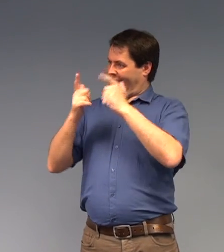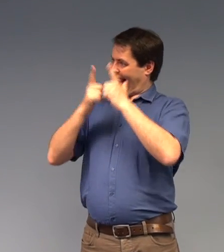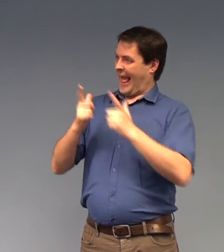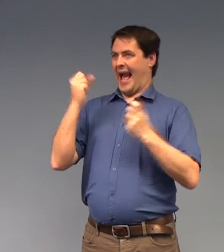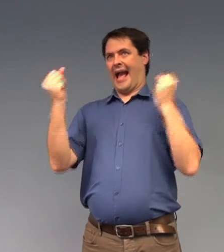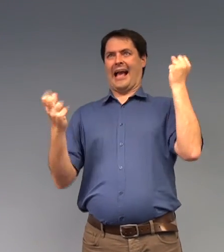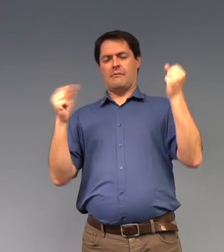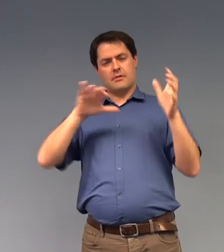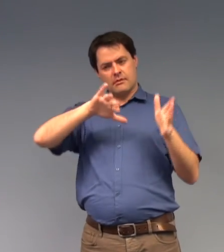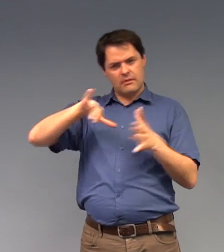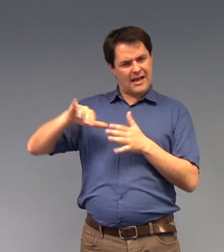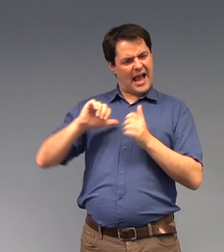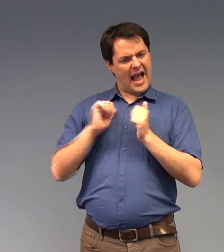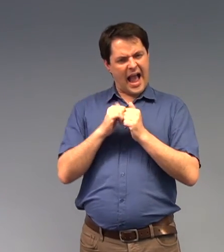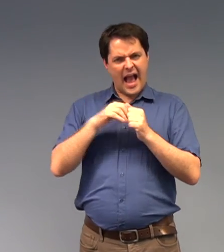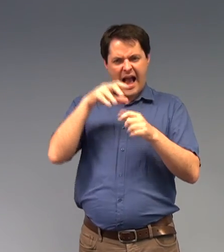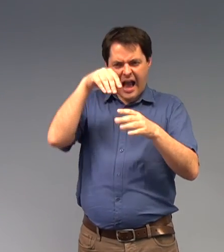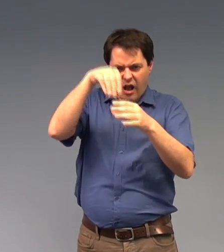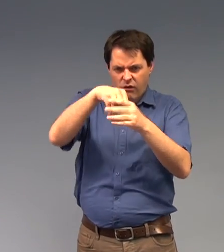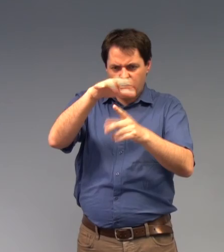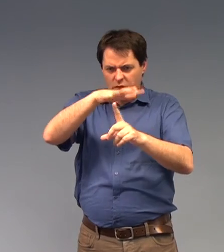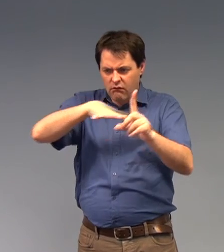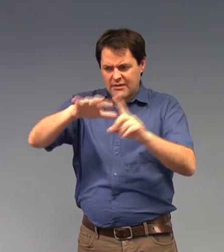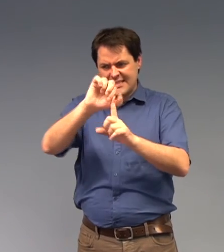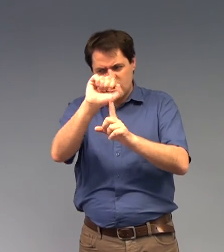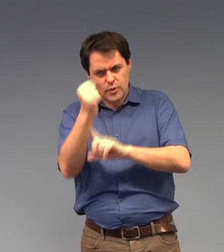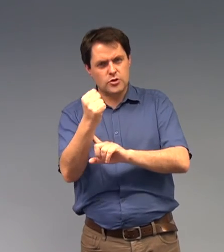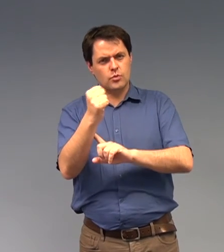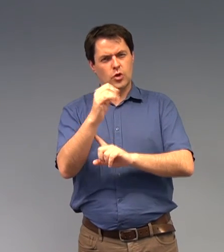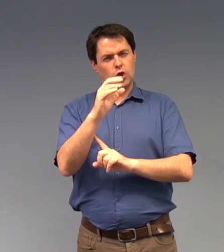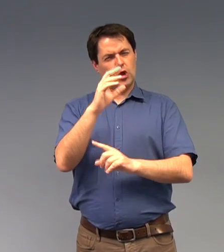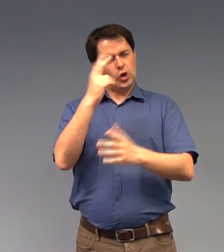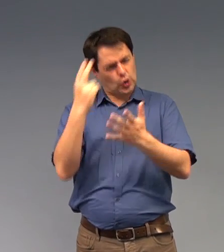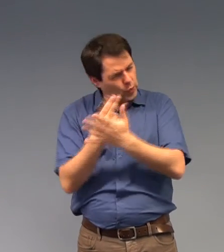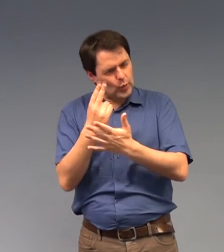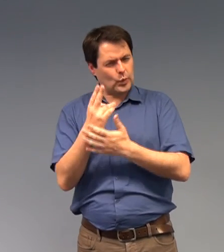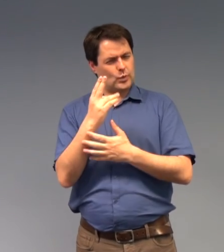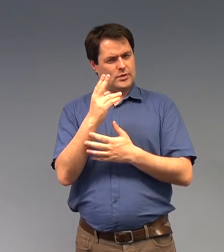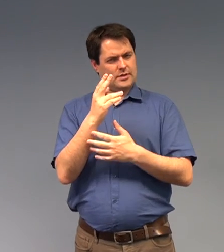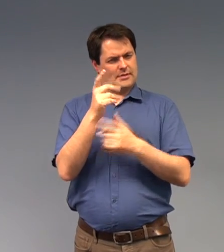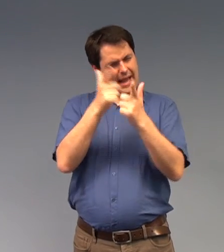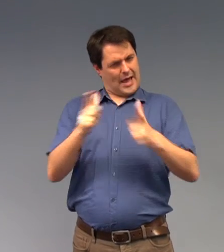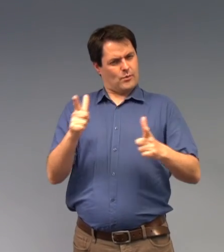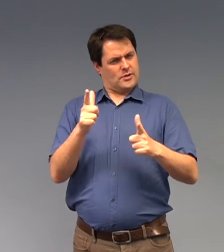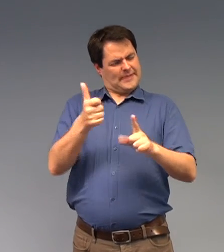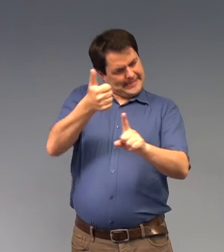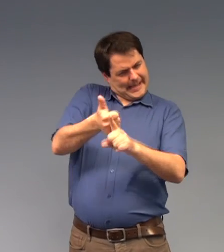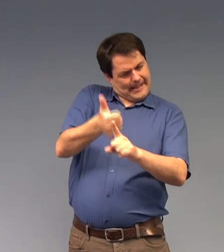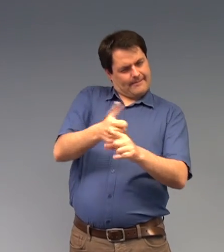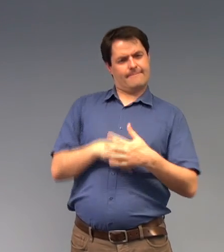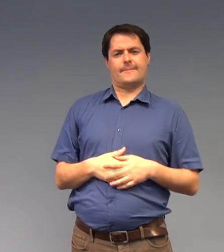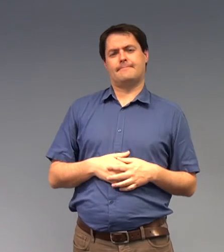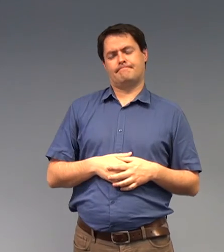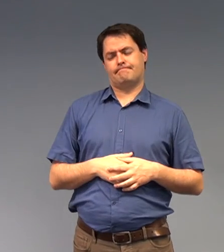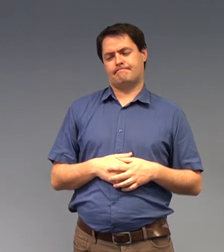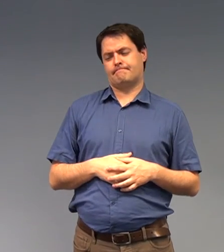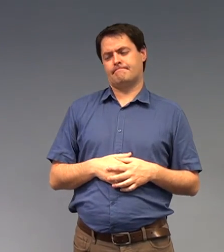So, rather than thinking about performing the language itself, actually using the language in a way in which the community uses the language.